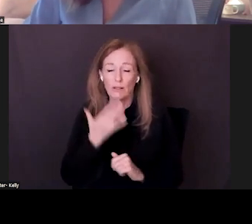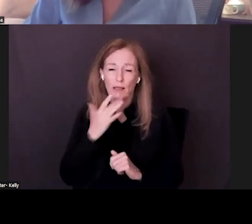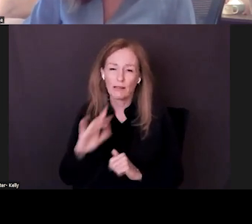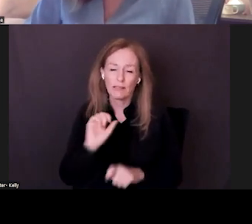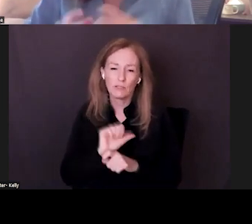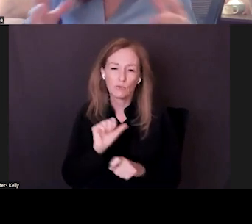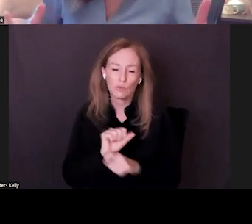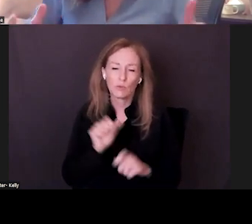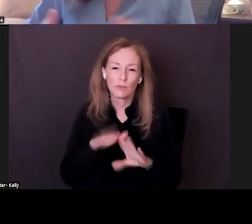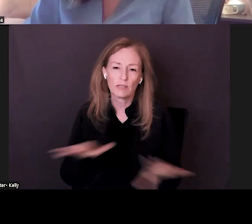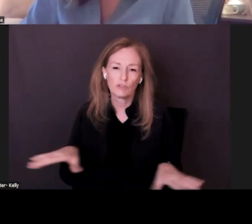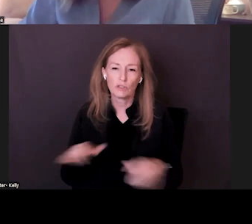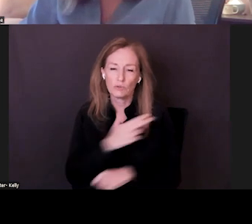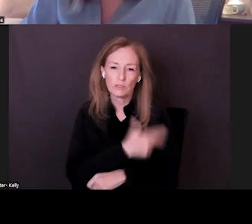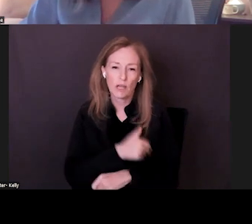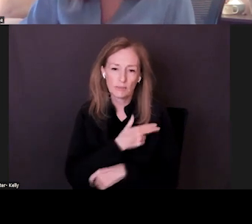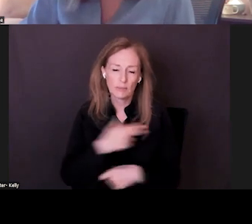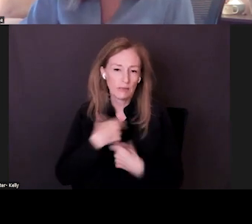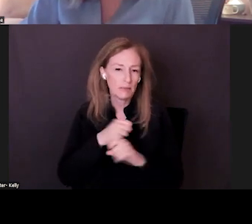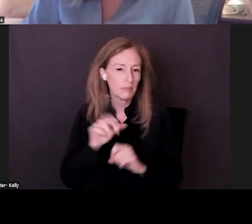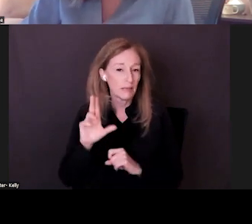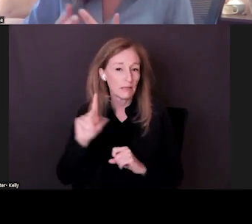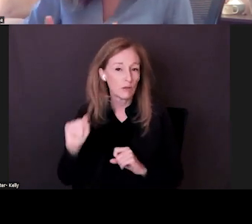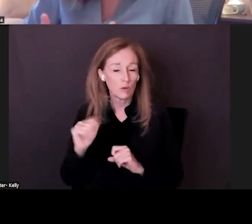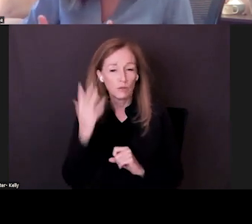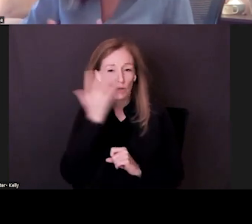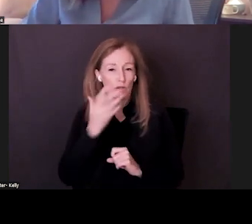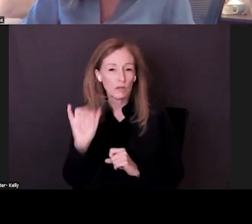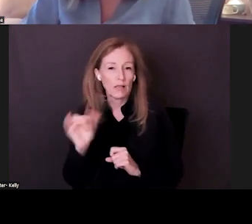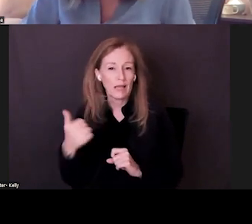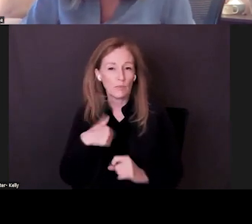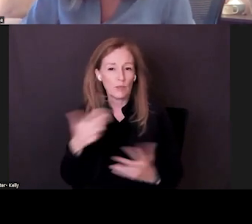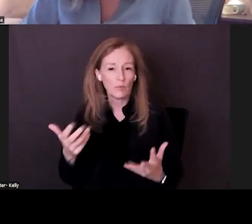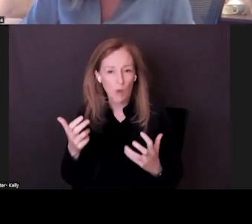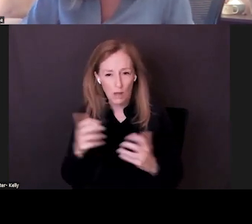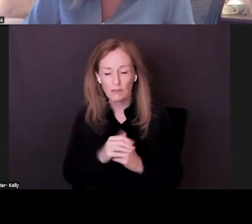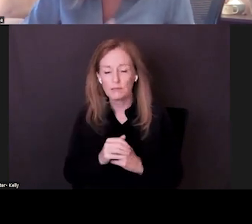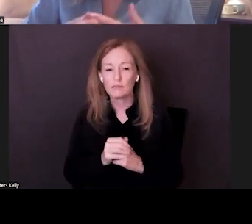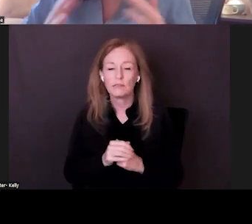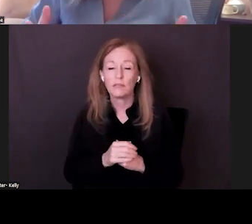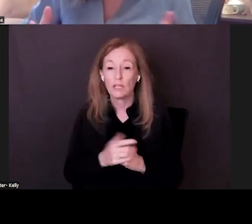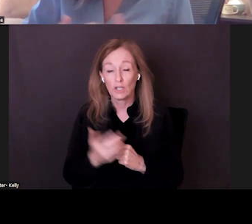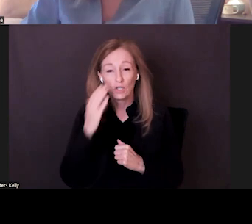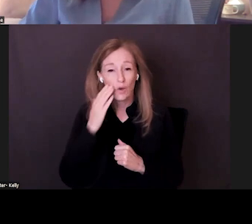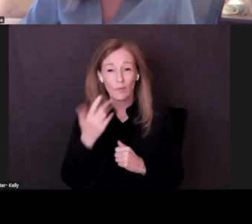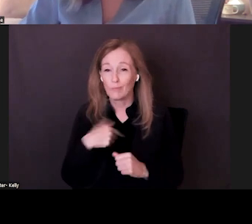AND CONSTRUCT THAT UNIT TO WHAT WE WANTED FOR CHILDREN KNOWING THAT WE HAD NOT DONE THIS AND THERE FROM NO GUIDELINES SO TENNESSEE